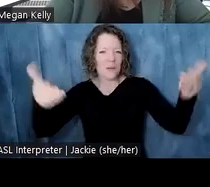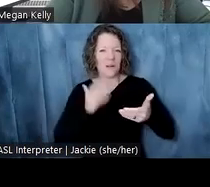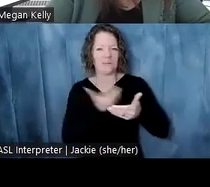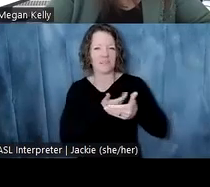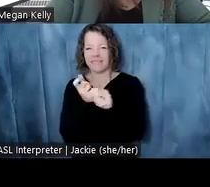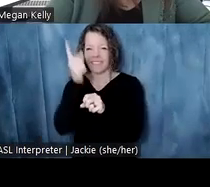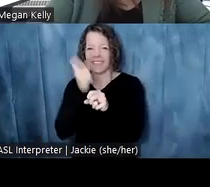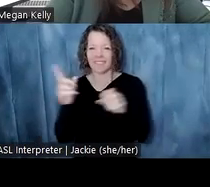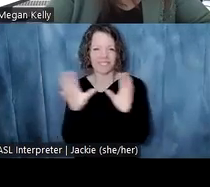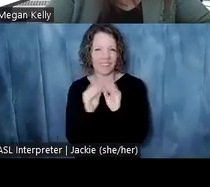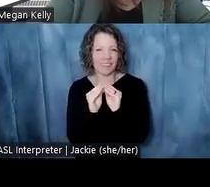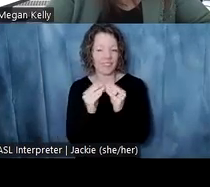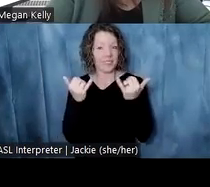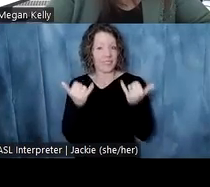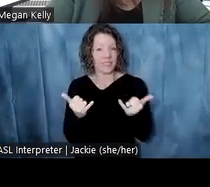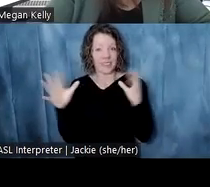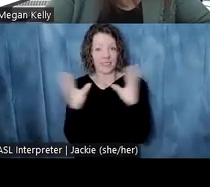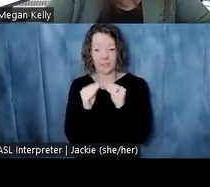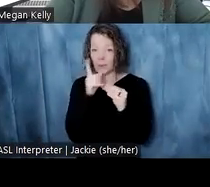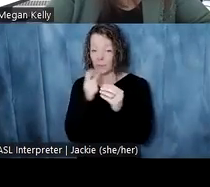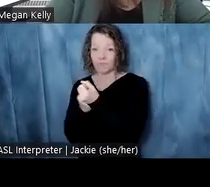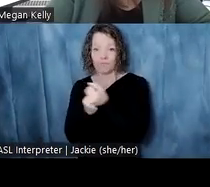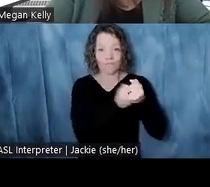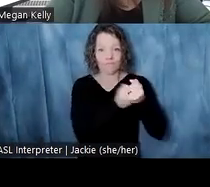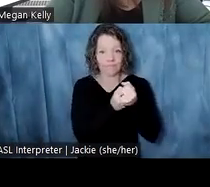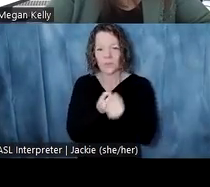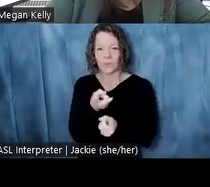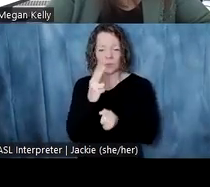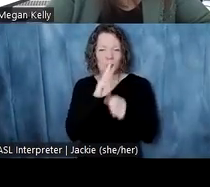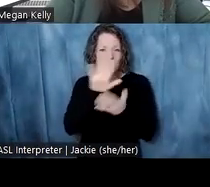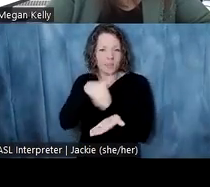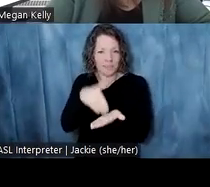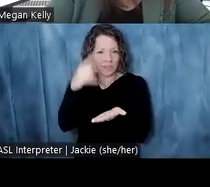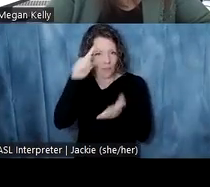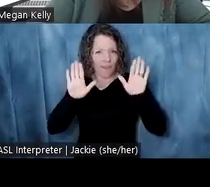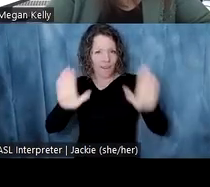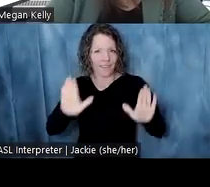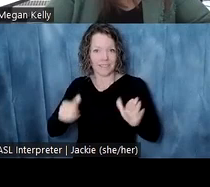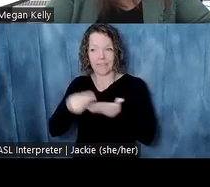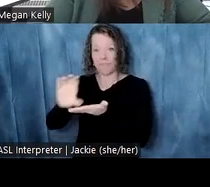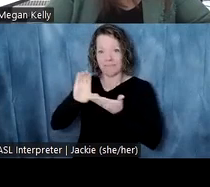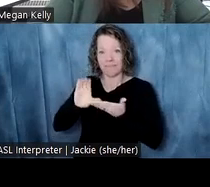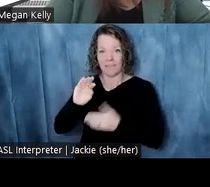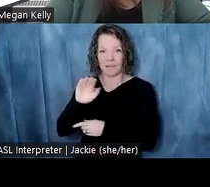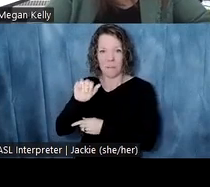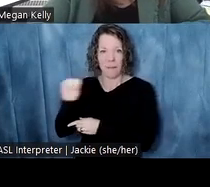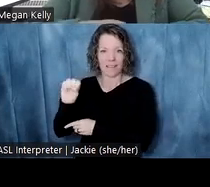centers funded by the Massachusetts Department of Mental Health. We are the Massachusetts General